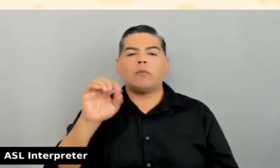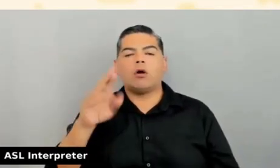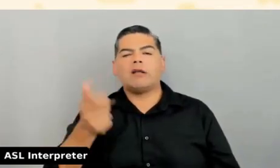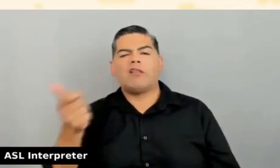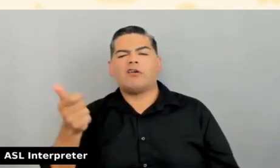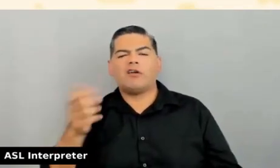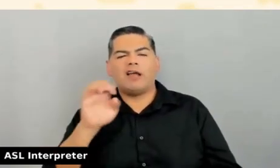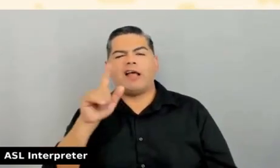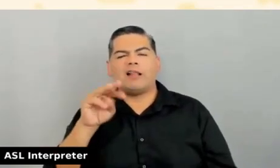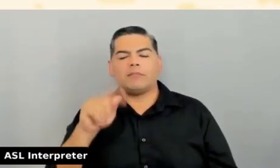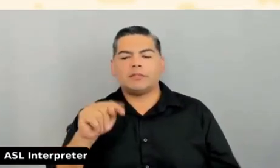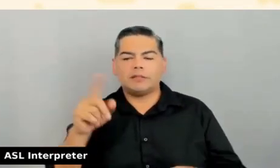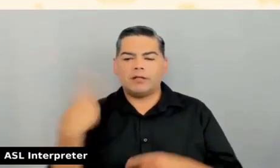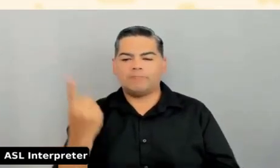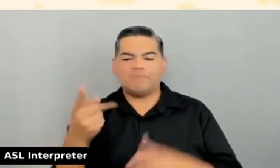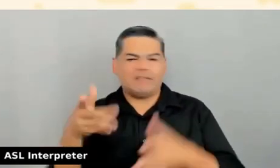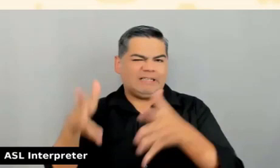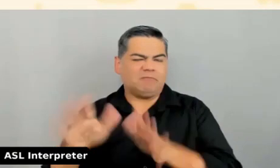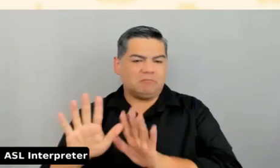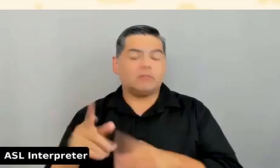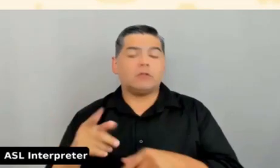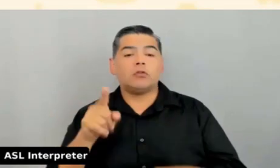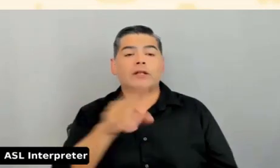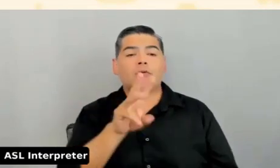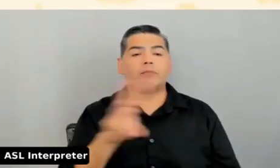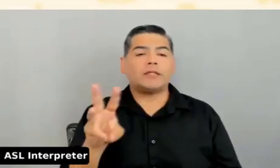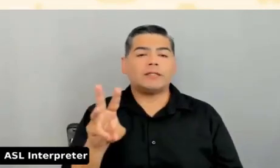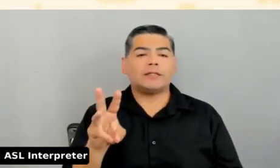So the website that does this the most.